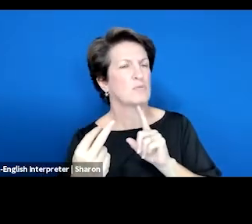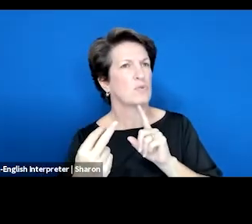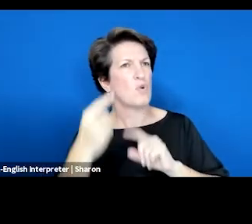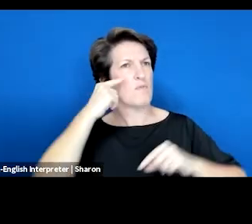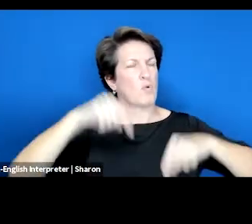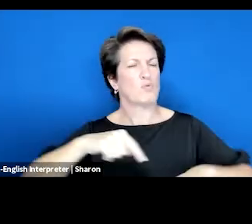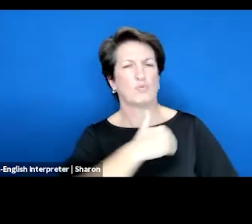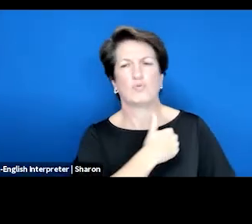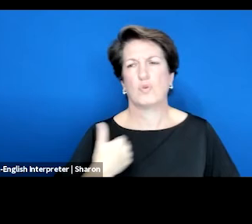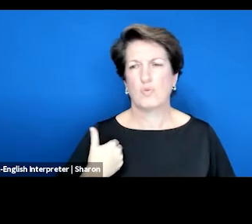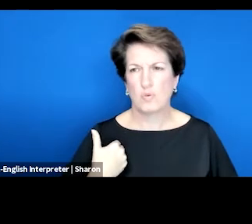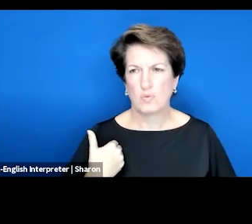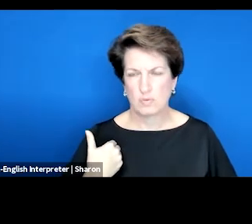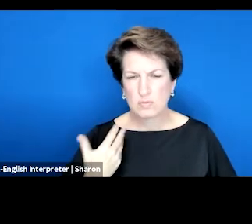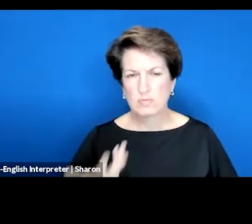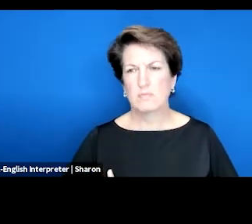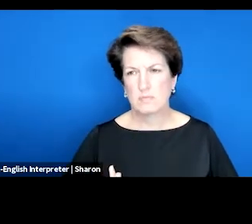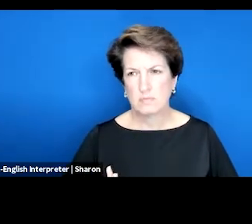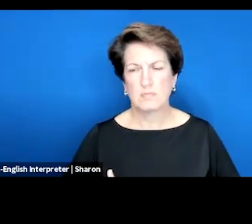various topics. Again, Rebecca will be happy to collect your questions for